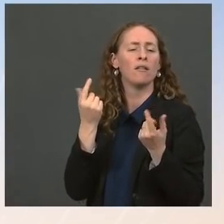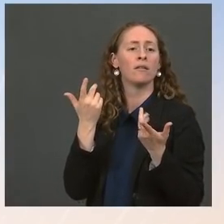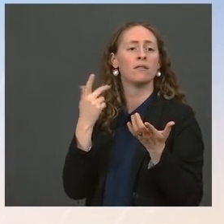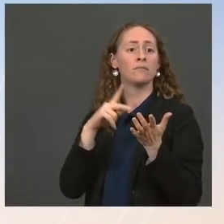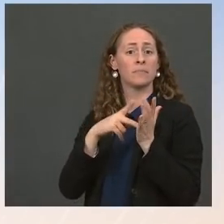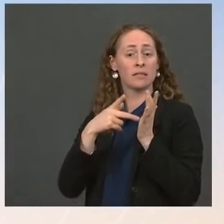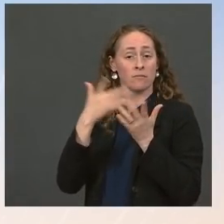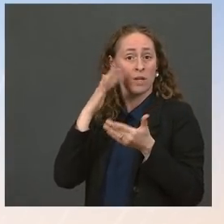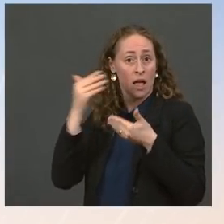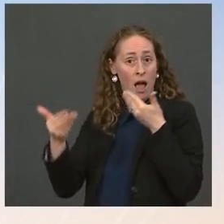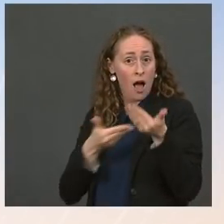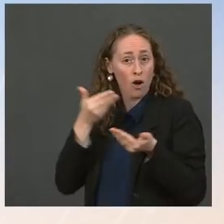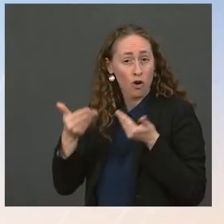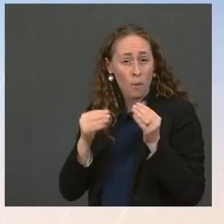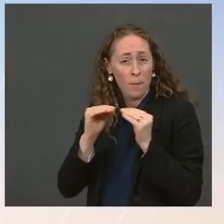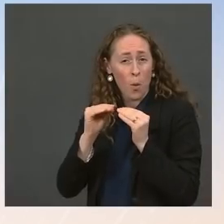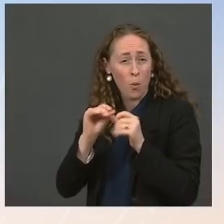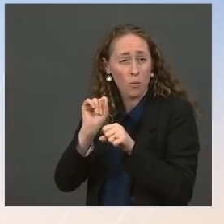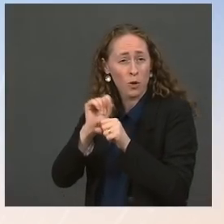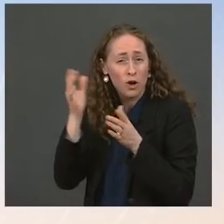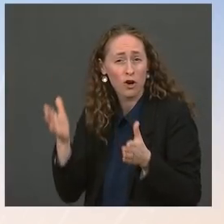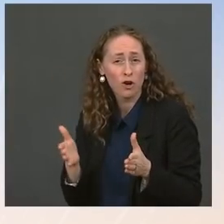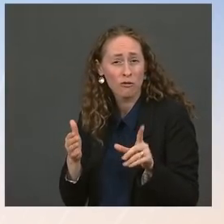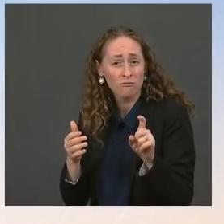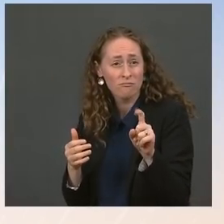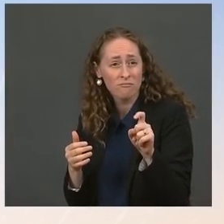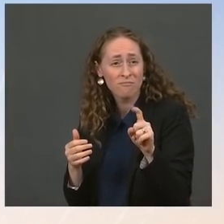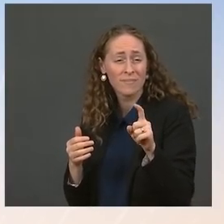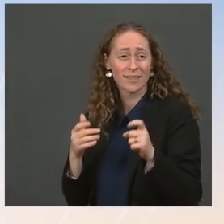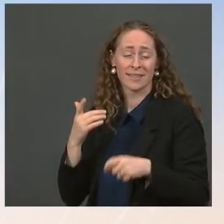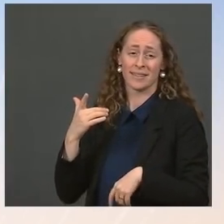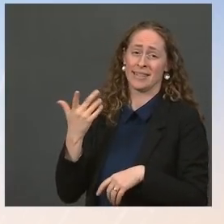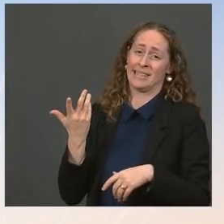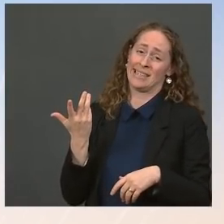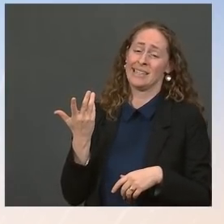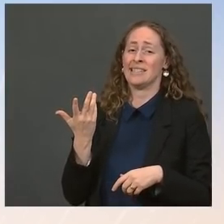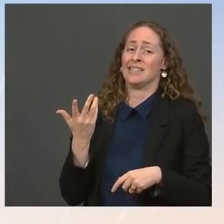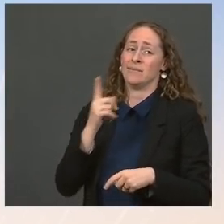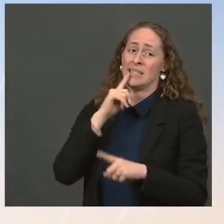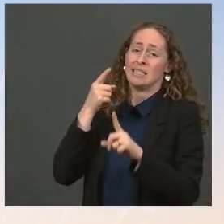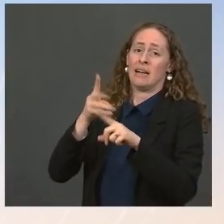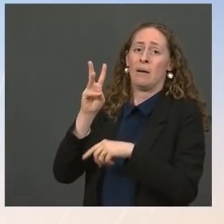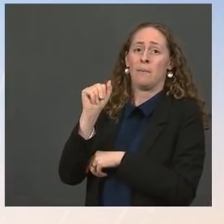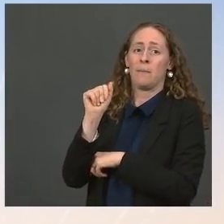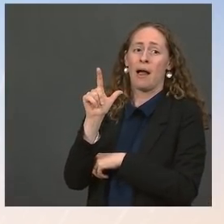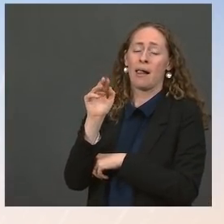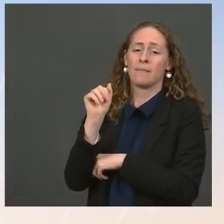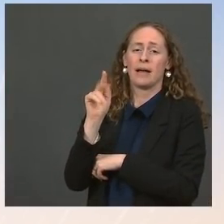This is a company that was frequently maligned during the Democratic presidential primary